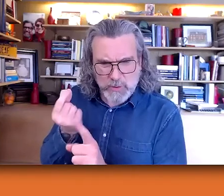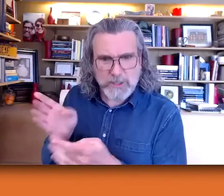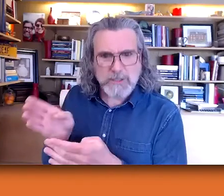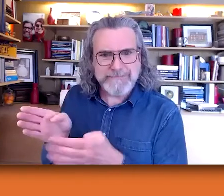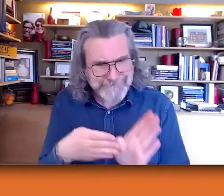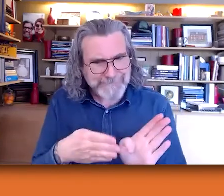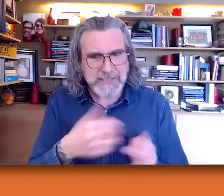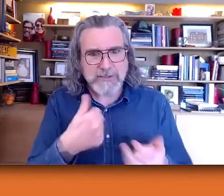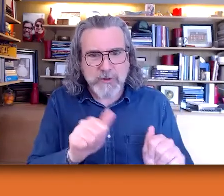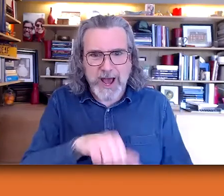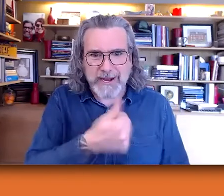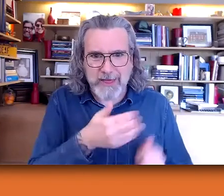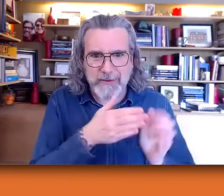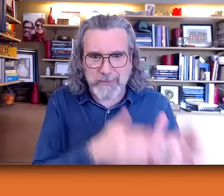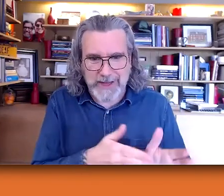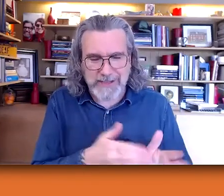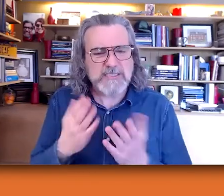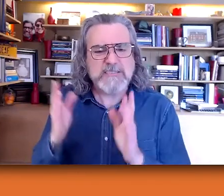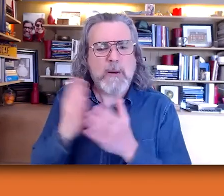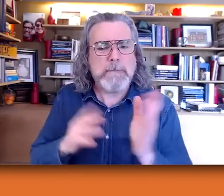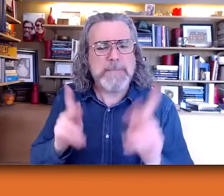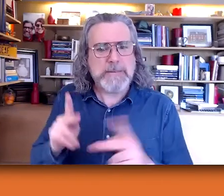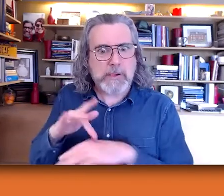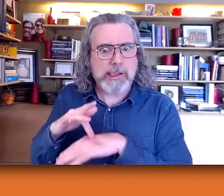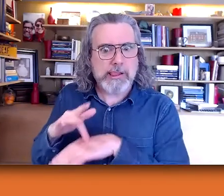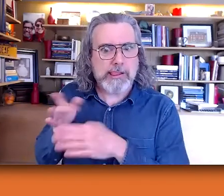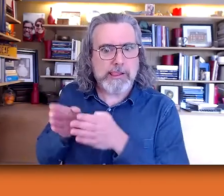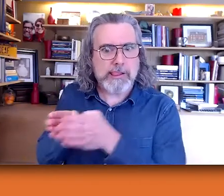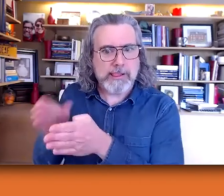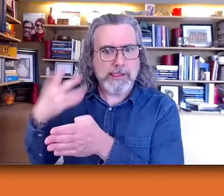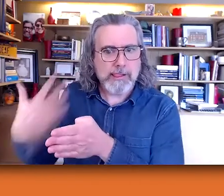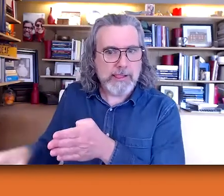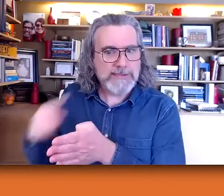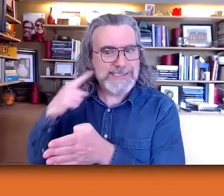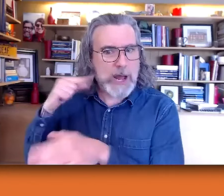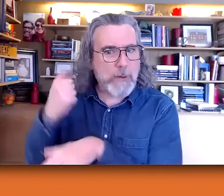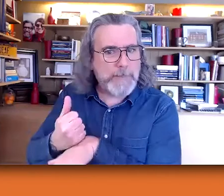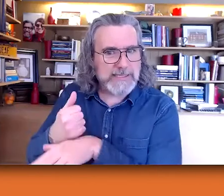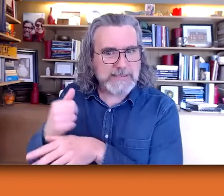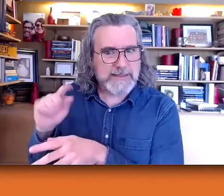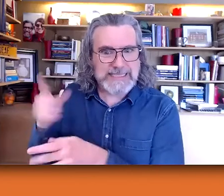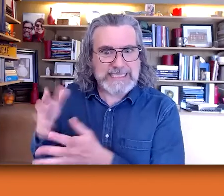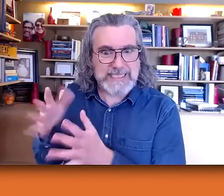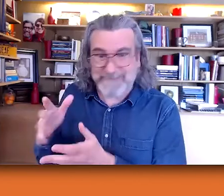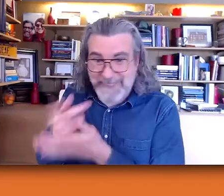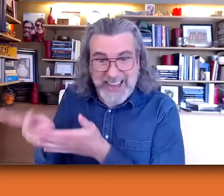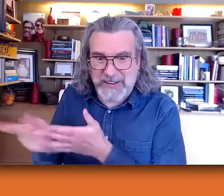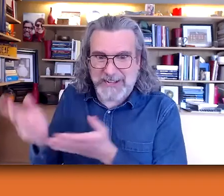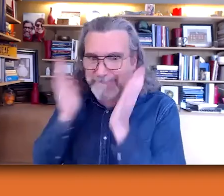And honestly, if one method doesn't work, there are several others to go with.